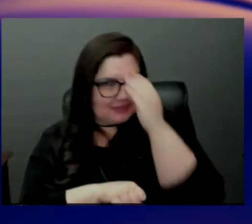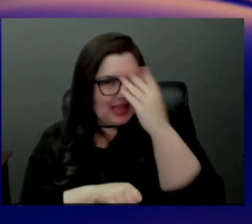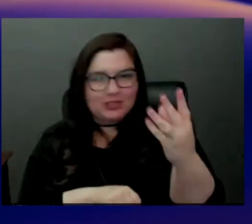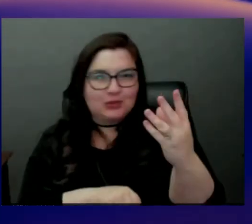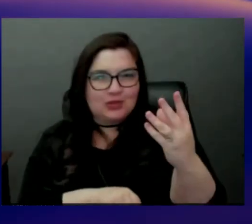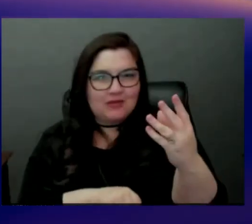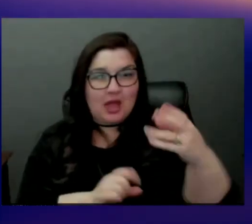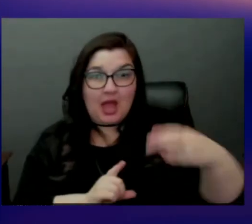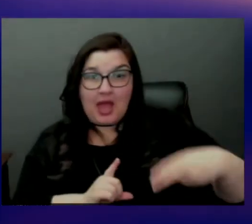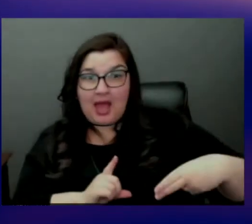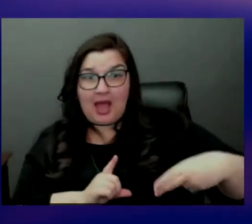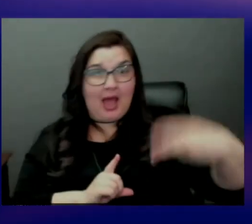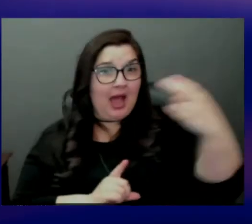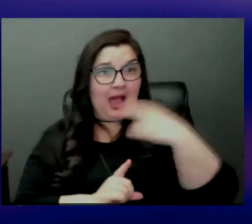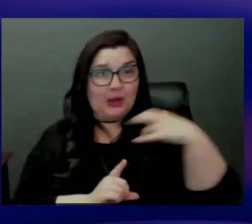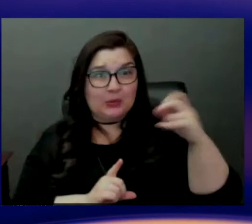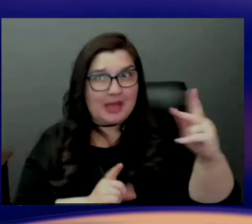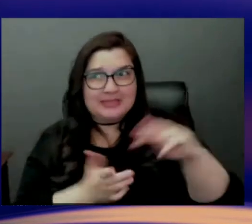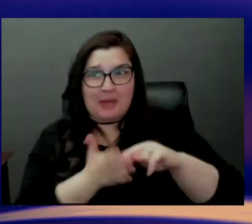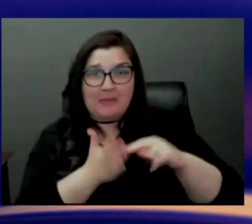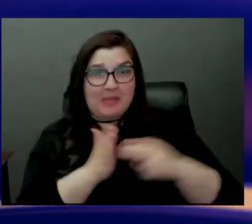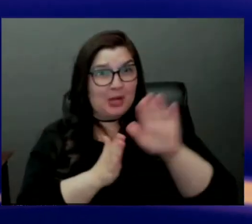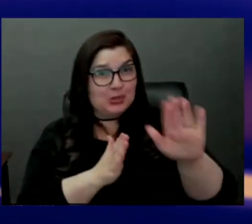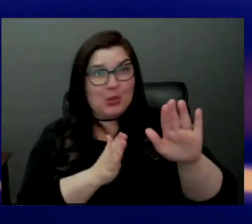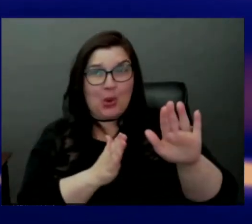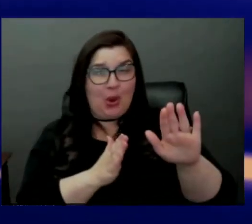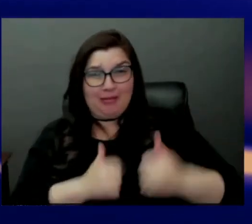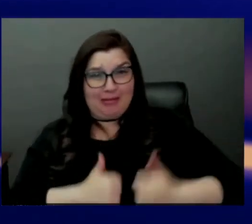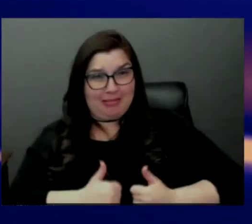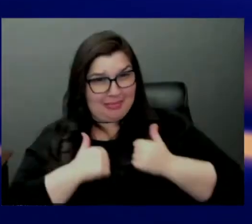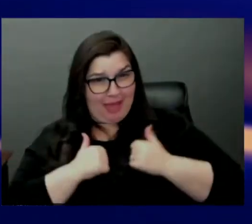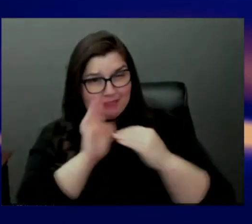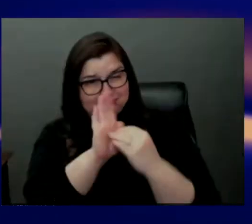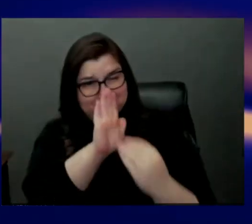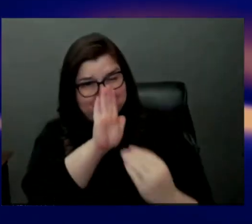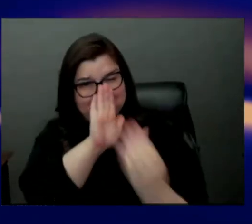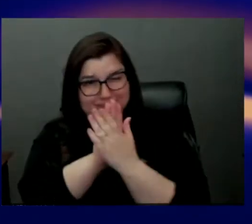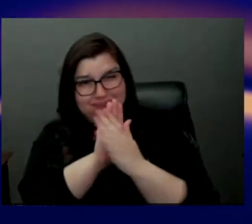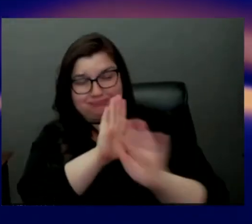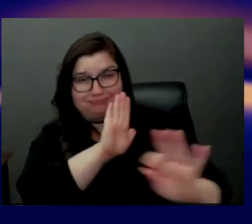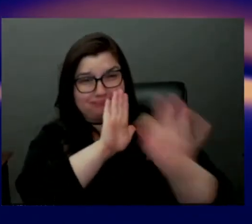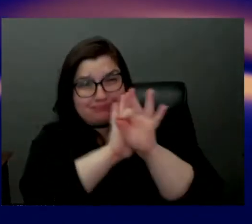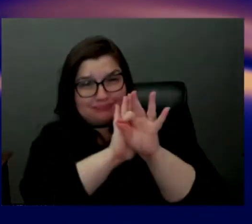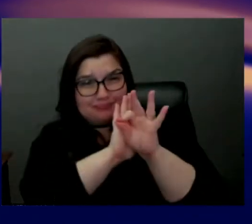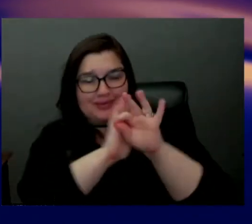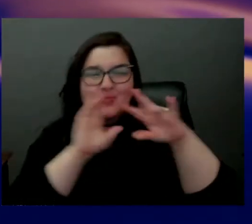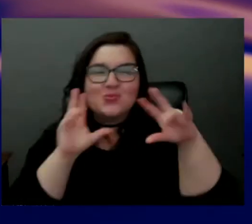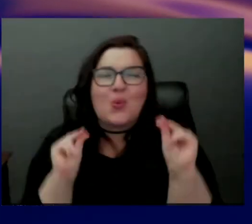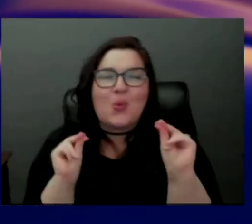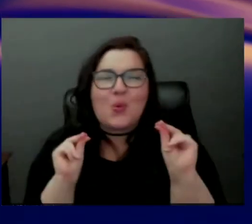this isn't going on your permanent record, if you fail. It's not failing, it's guiding. It's, "Hey, I learned a little bit more."